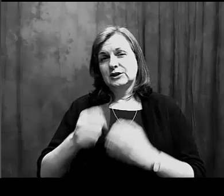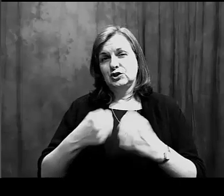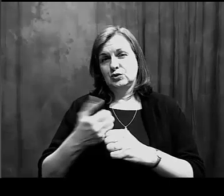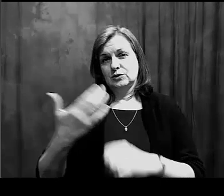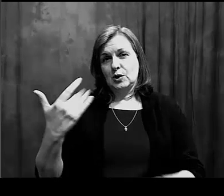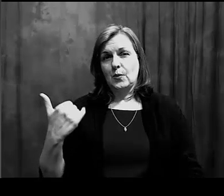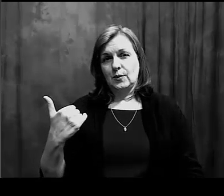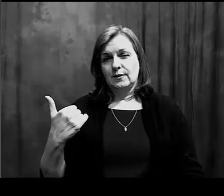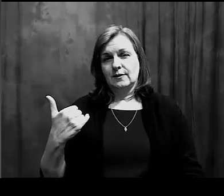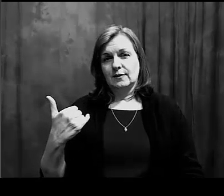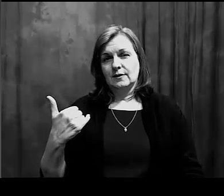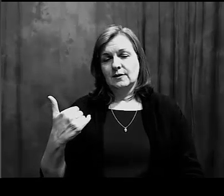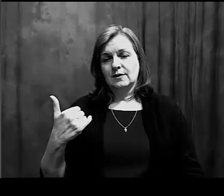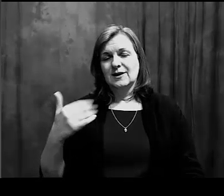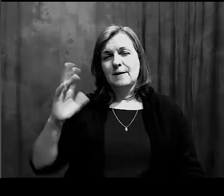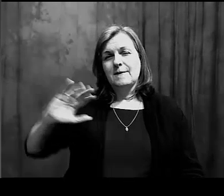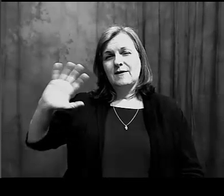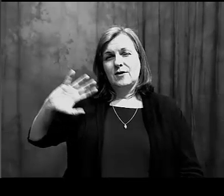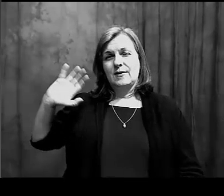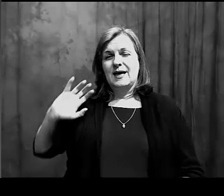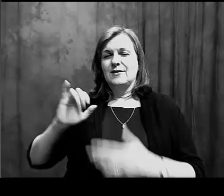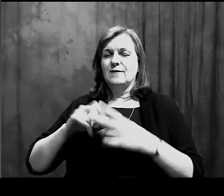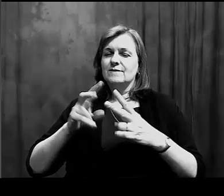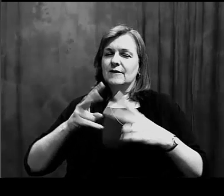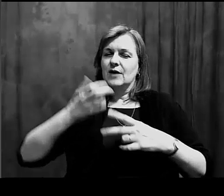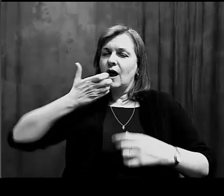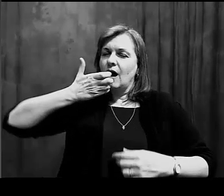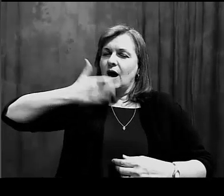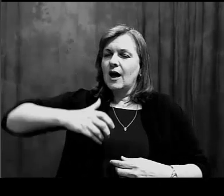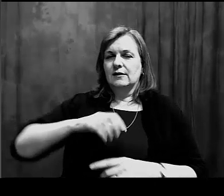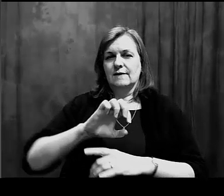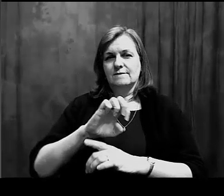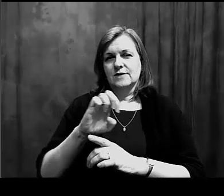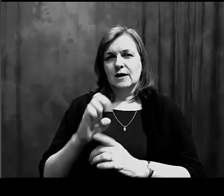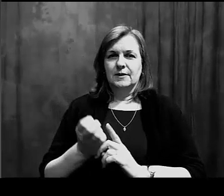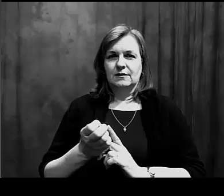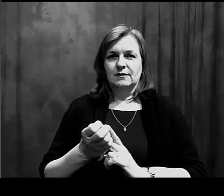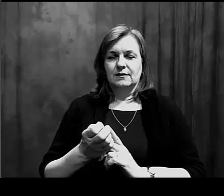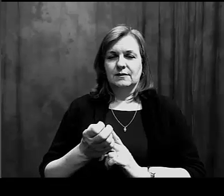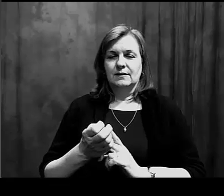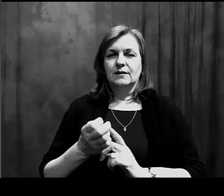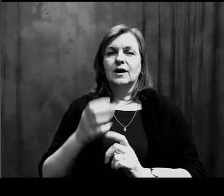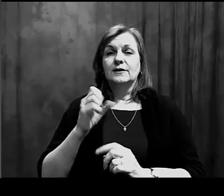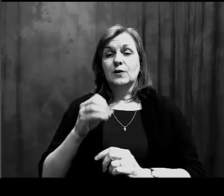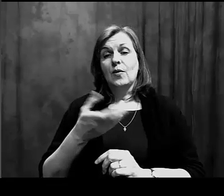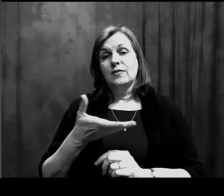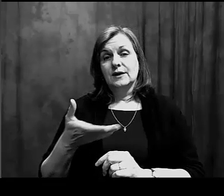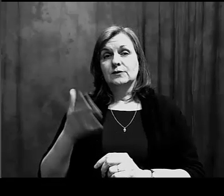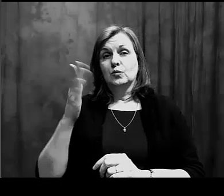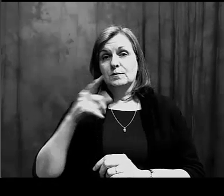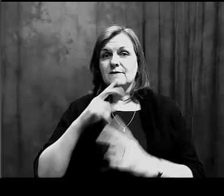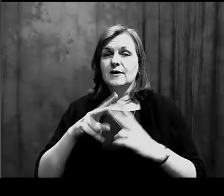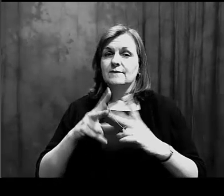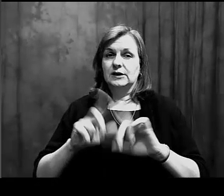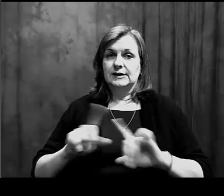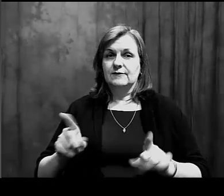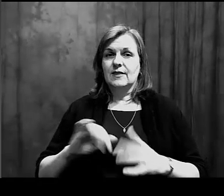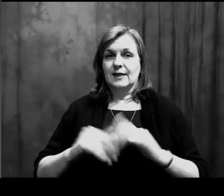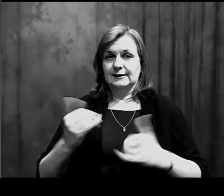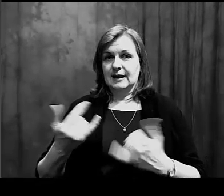and the idea is with this early environment was a very hot place so things would have behaved differently